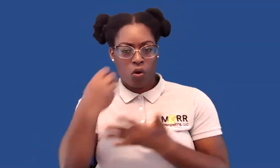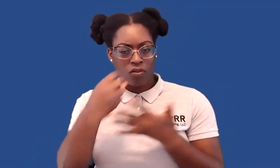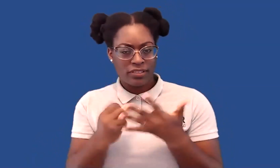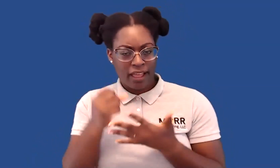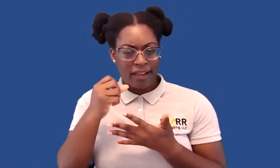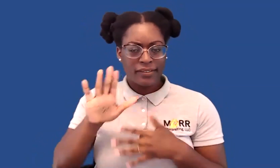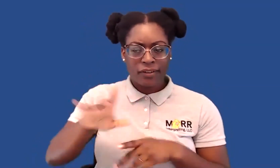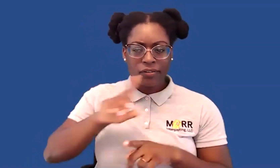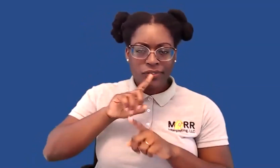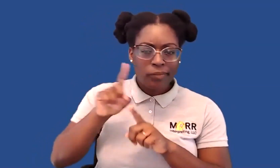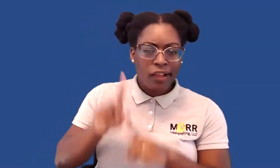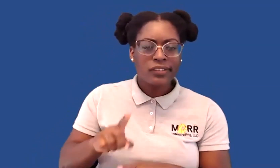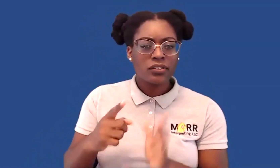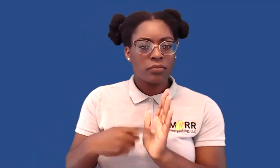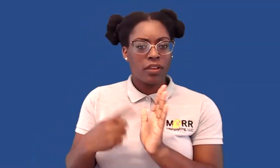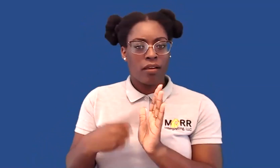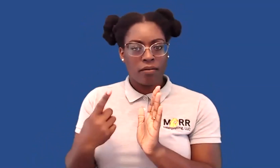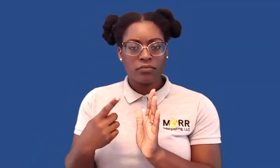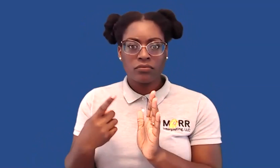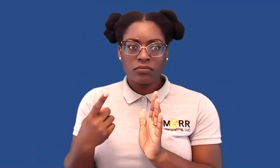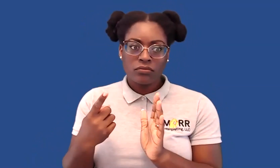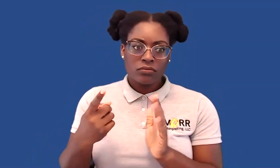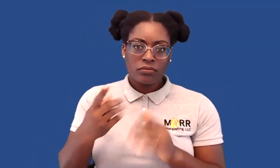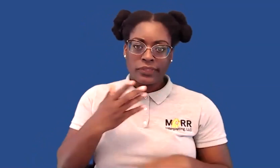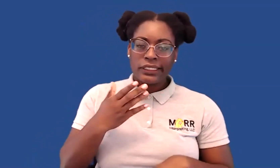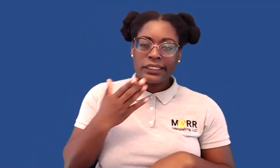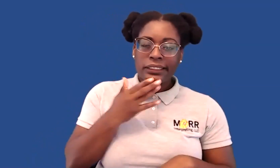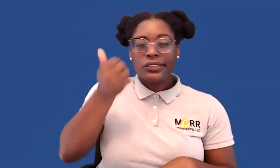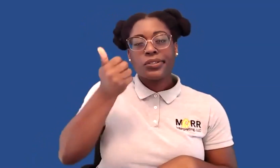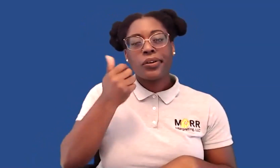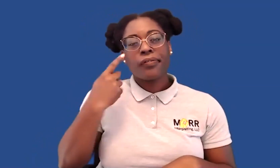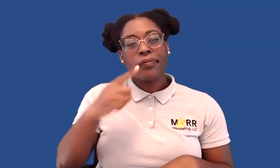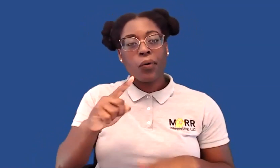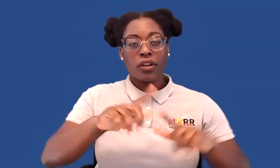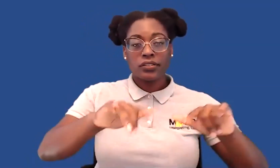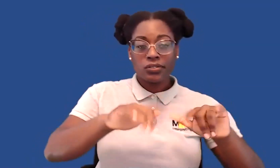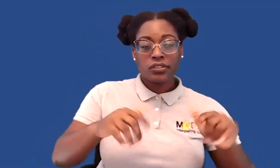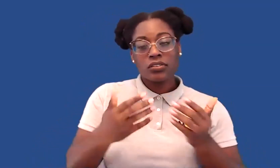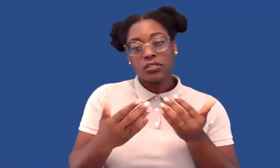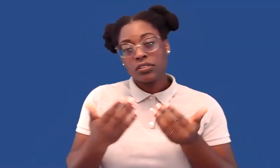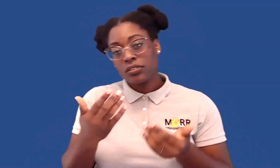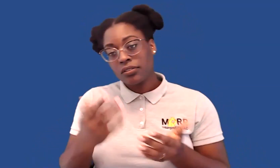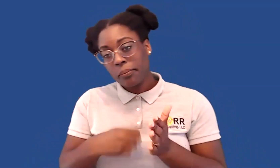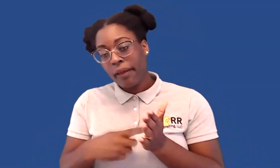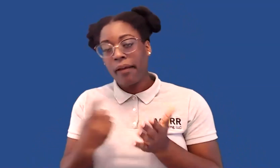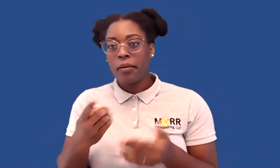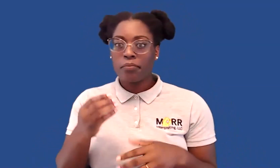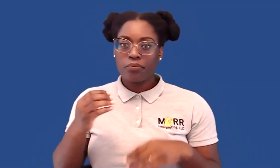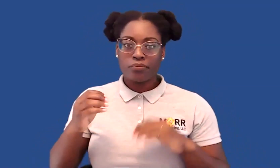And so there are benefits to both, but I don't consider asynchronous akin to dropping off